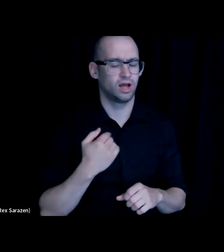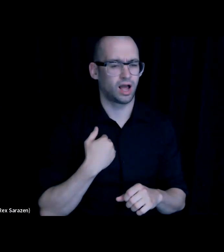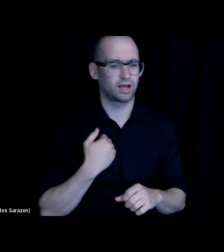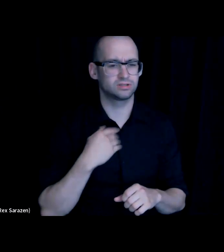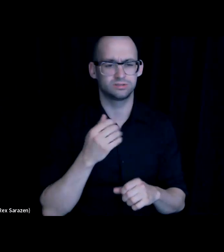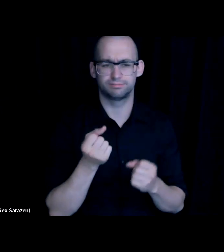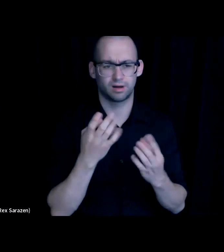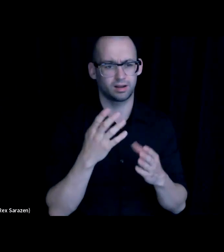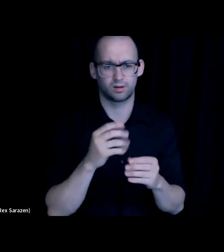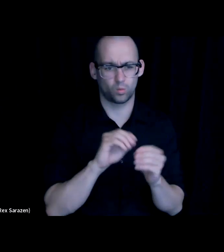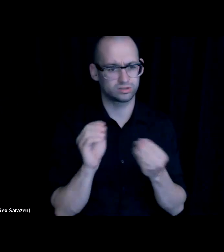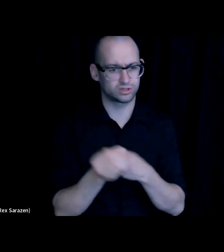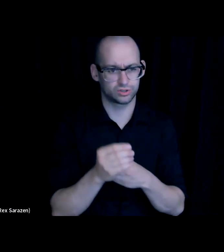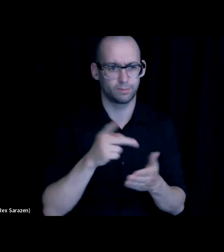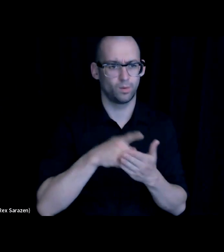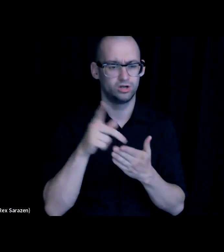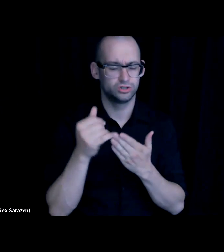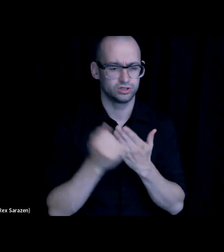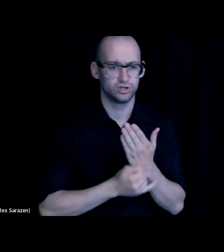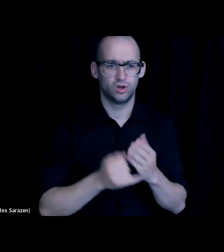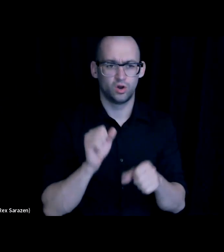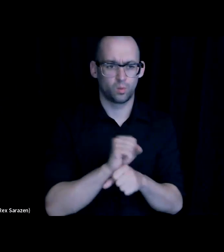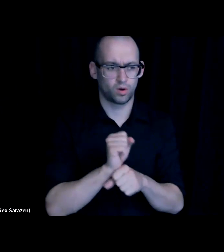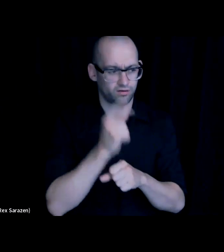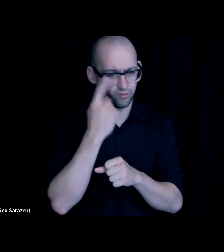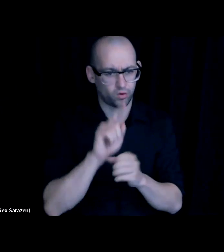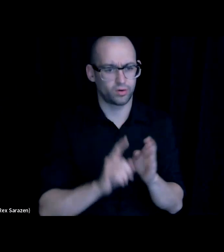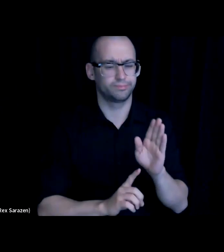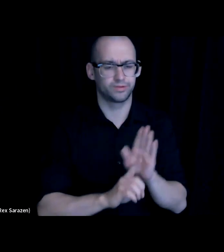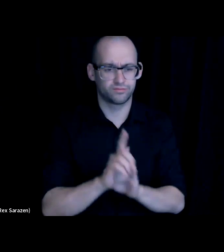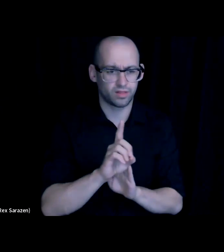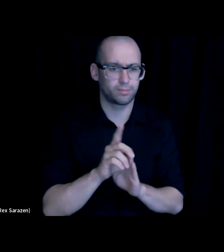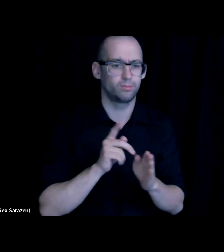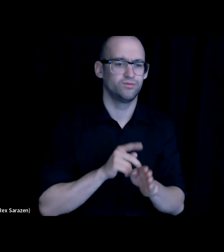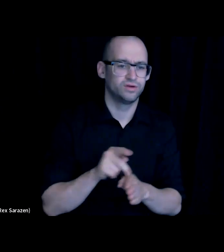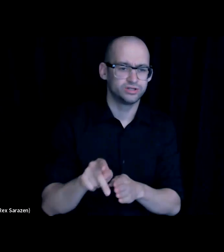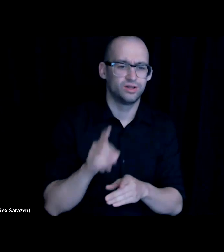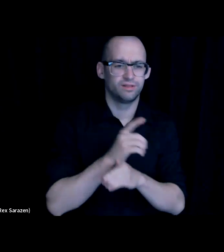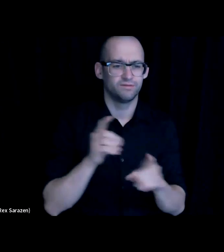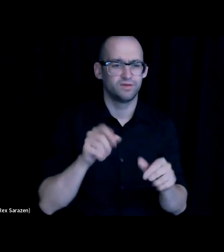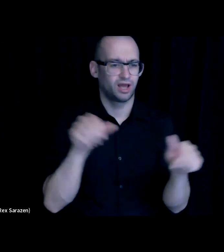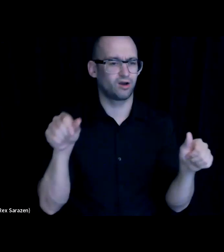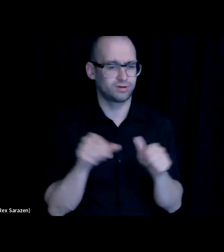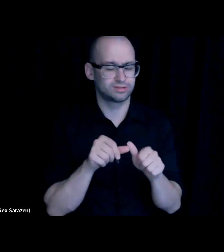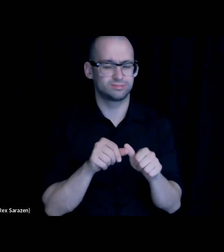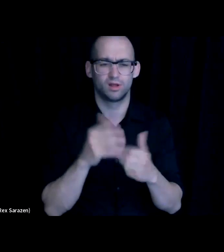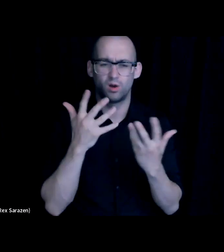or projects working to deliver professional development in different areas. I want to tell you a little bit about the landscape of adult education. We kind of understand